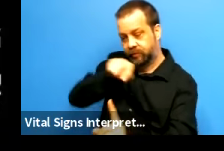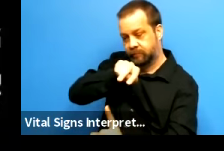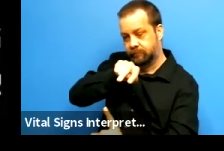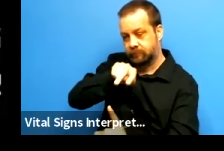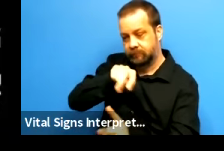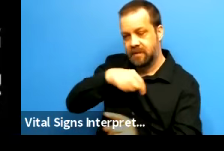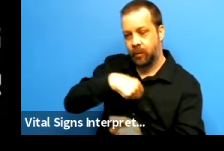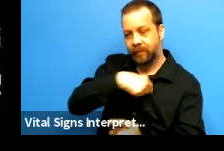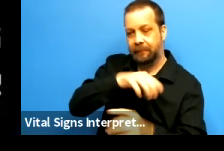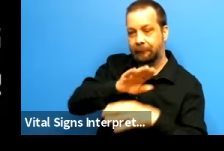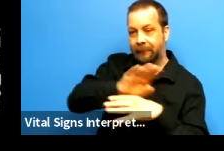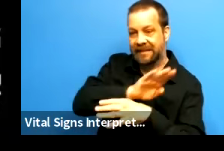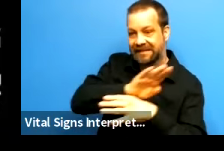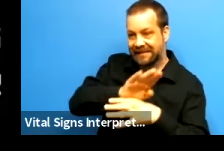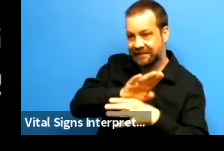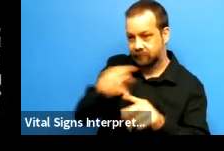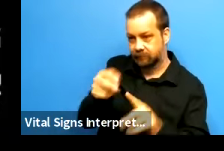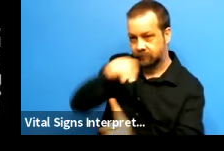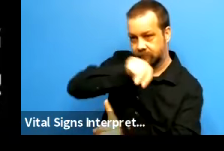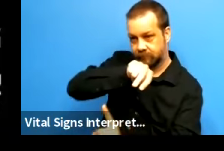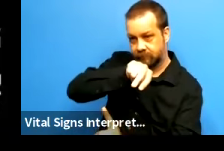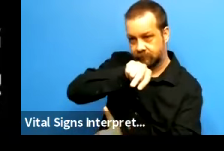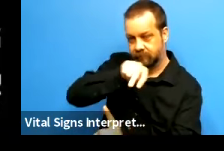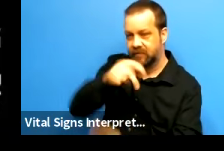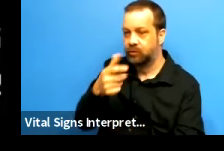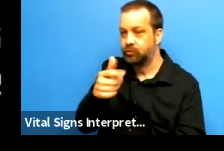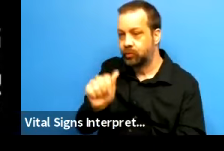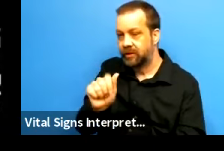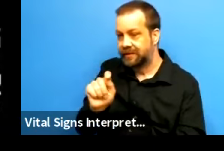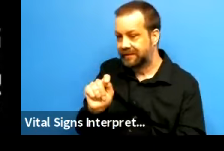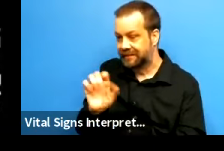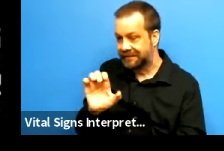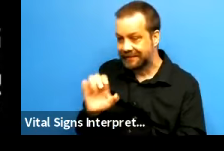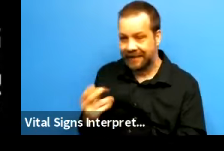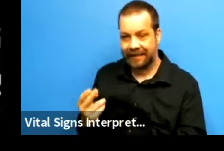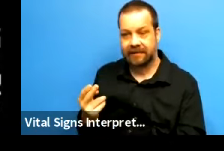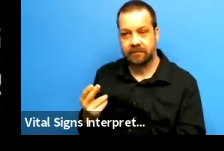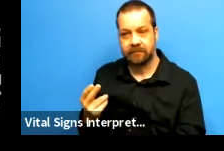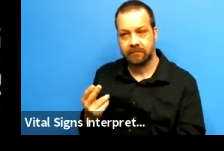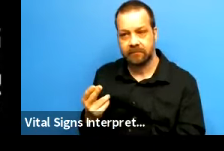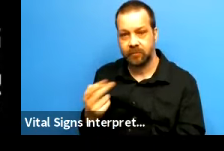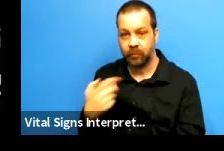We obviously at Georgia Tech employee tens of thousands of individuals